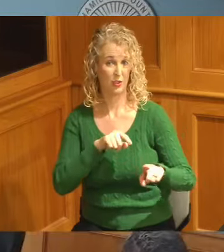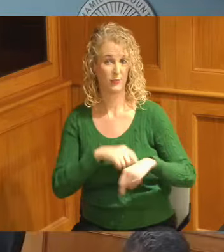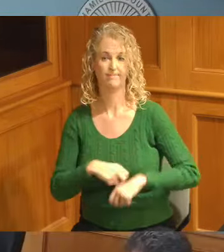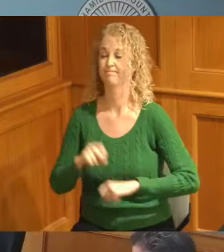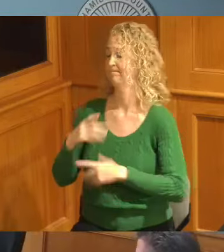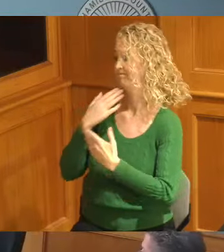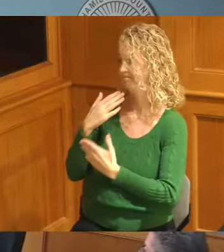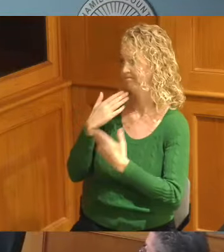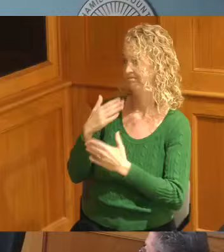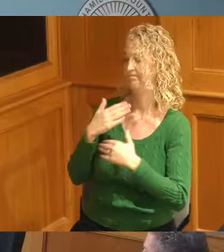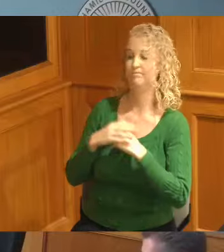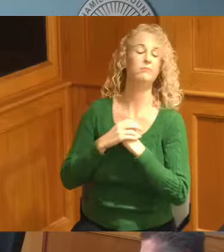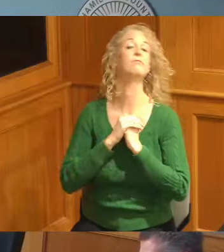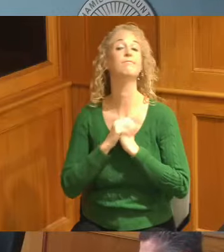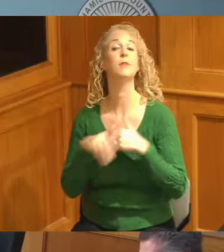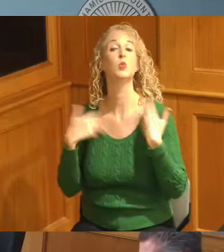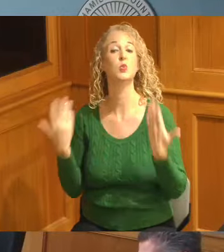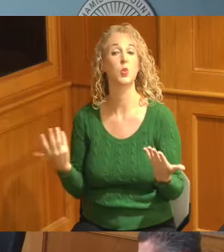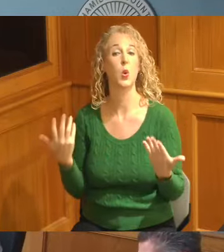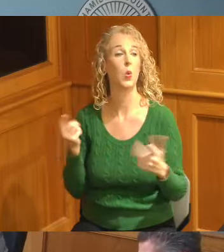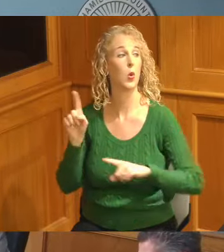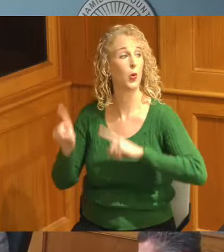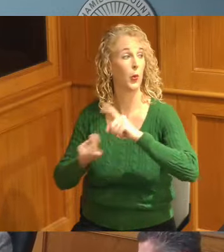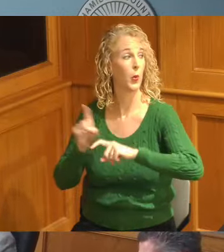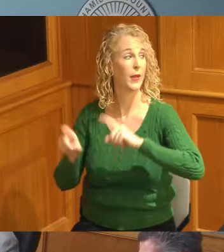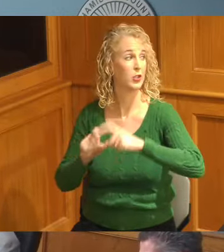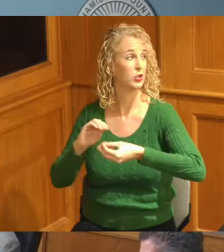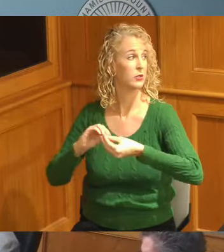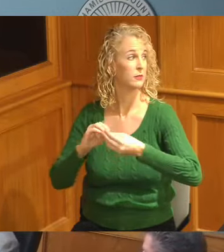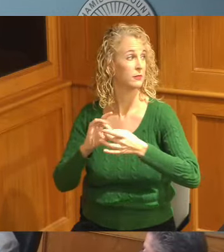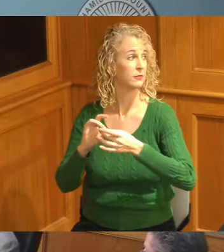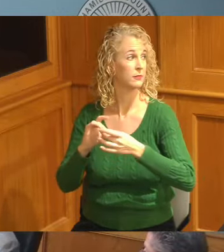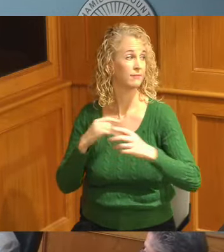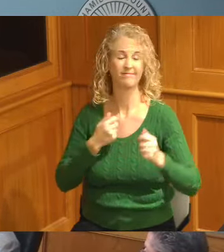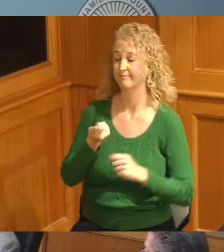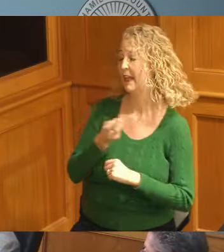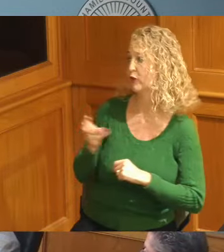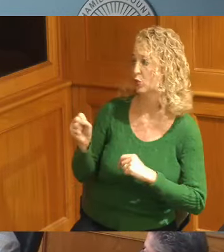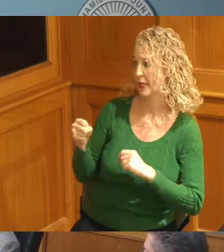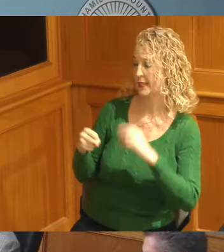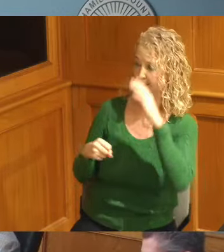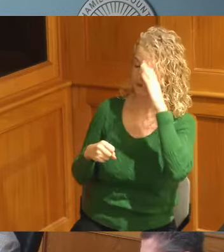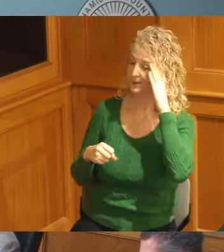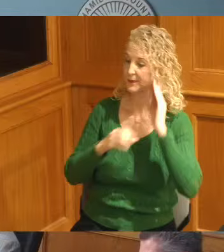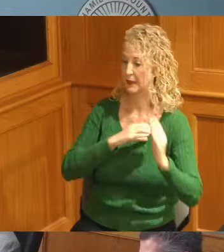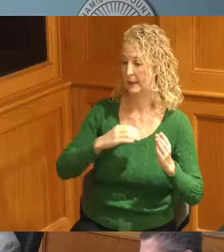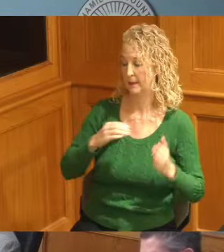you very much. so are there any questions related to the by leaves? I have a couple. by one I just